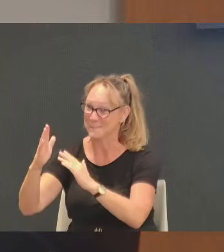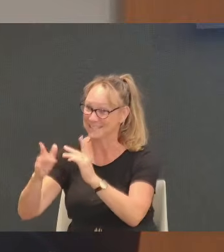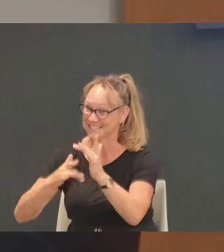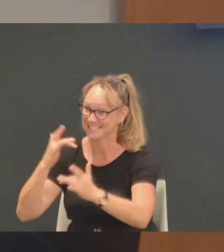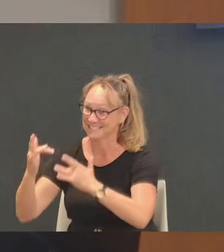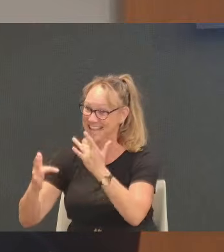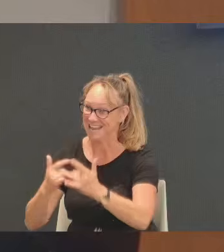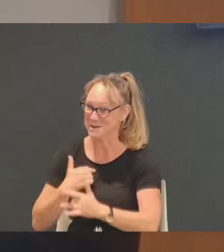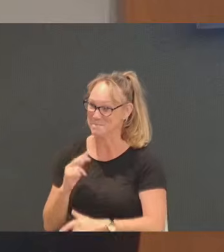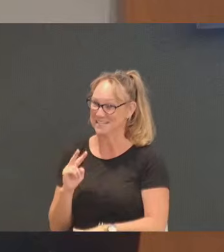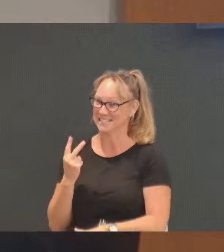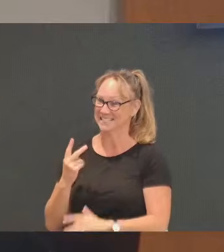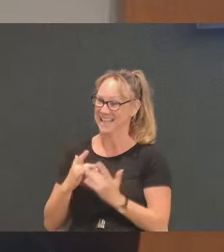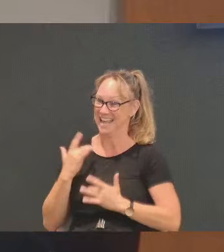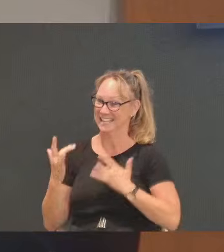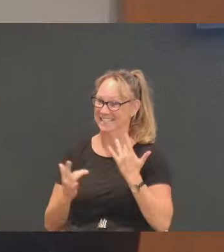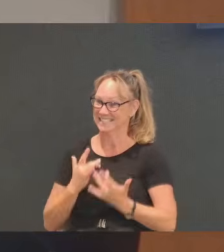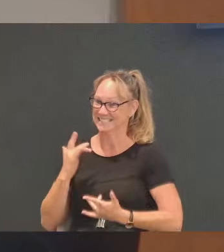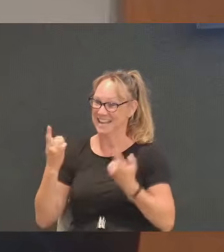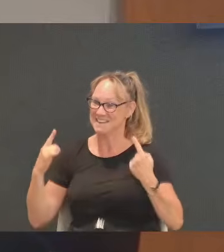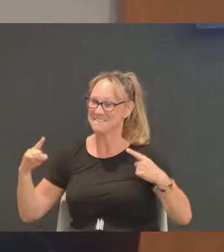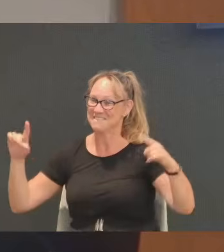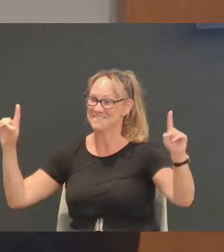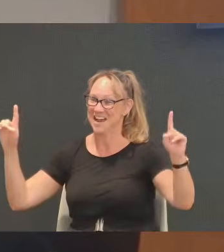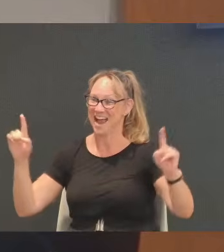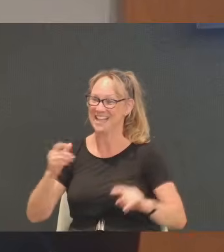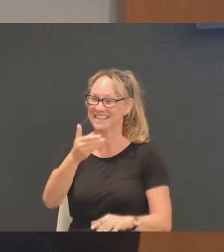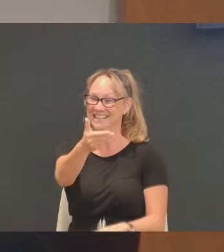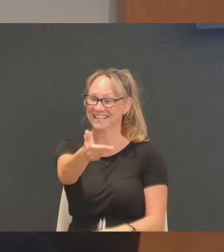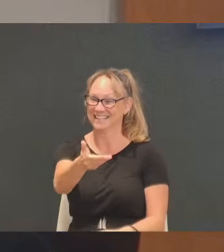Commissioners, with that, I will turn it over to you with my firm and solid recommendation for